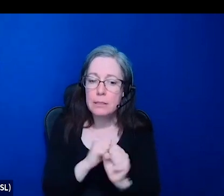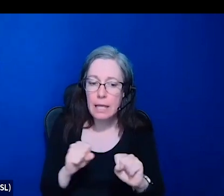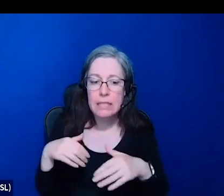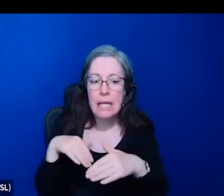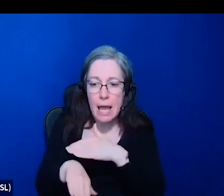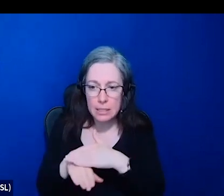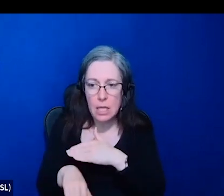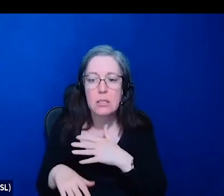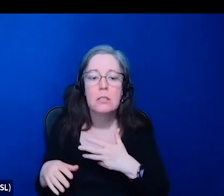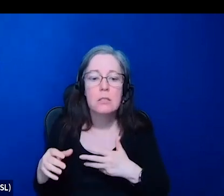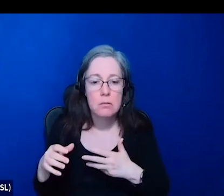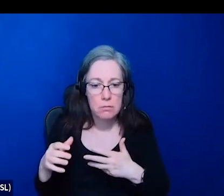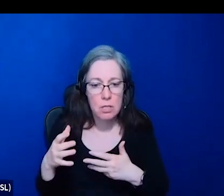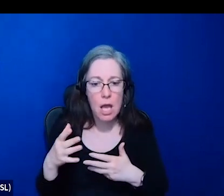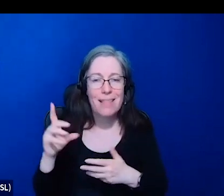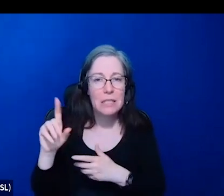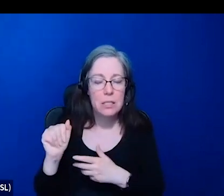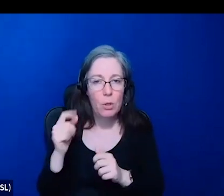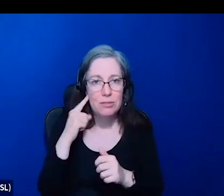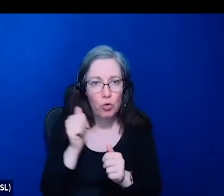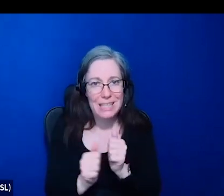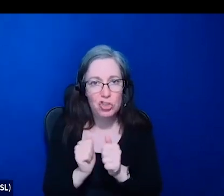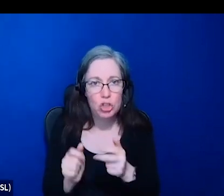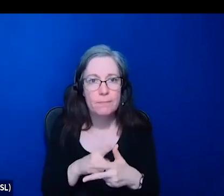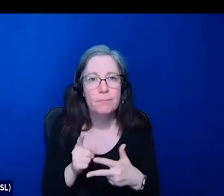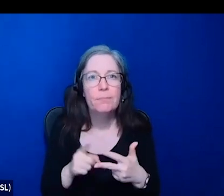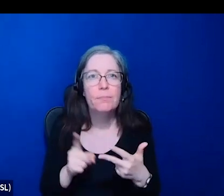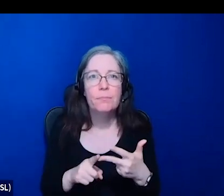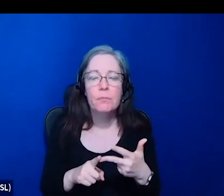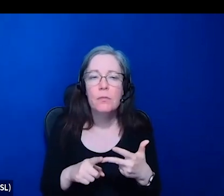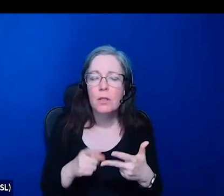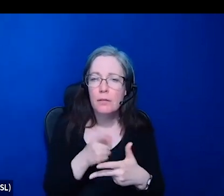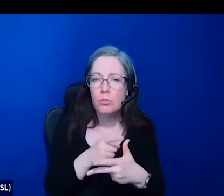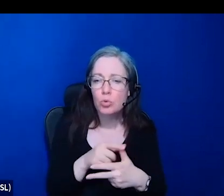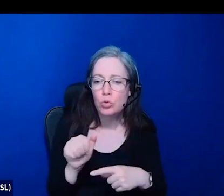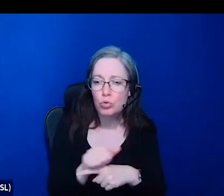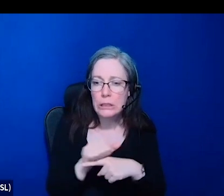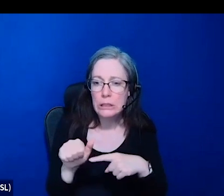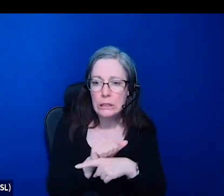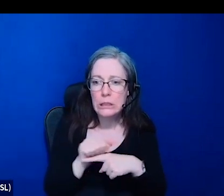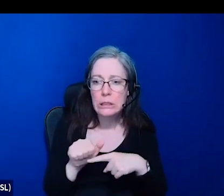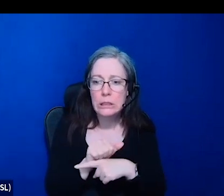Next slide, please. We're going to talk about training briefly. First, we can fly through this pretty quickly. There are two aspects of training.